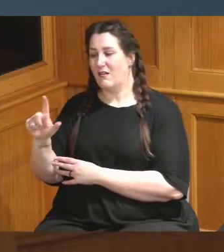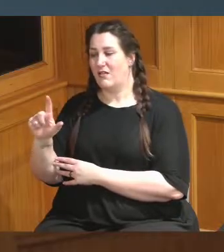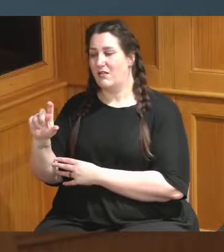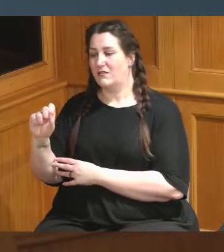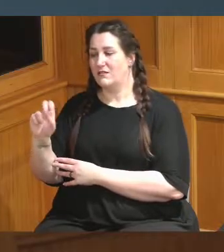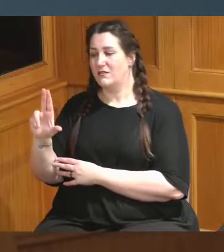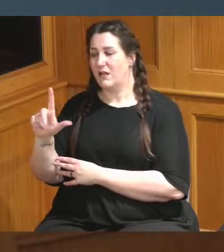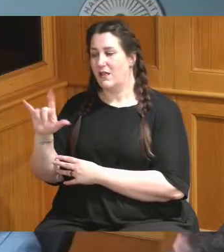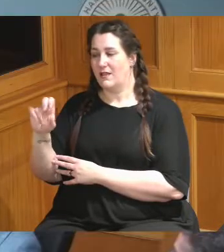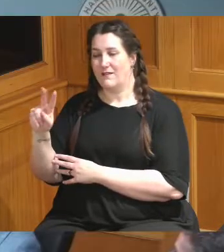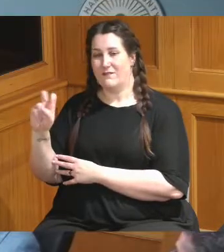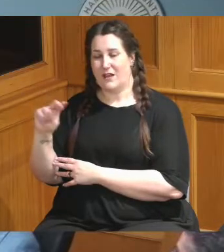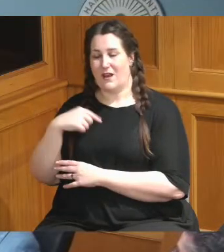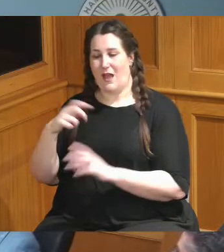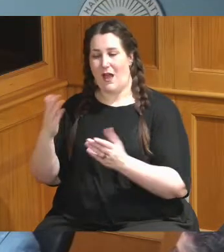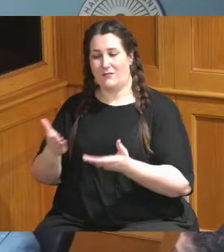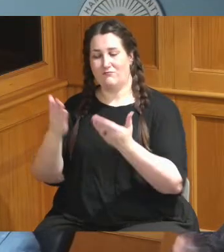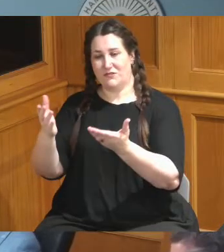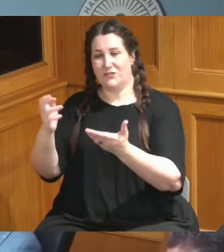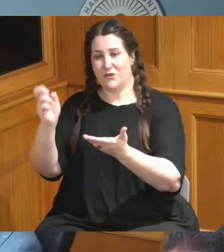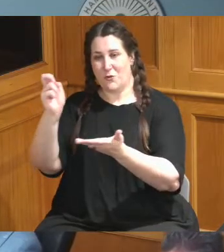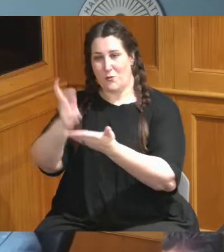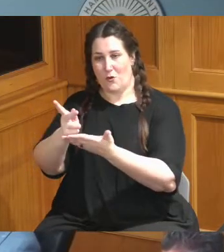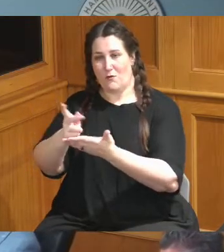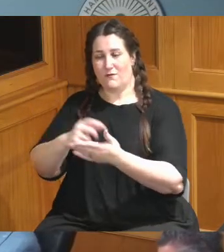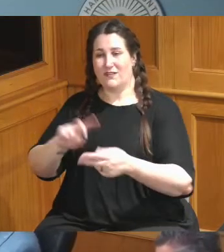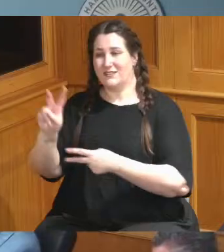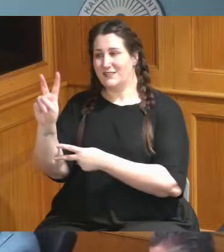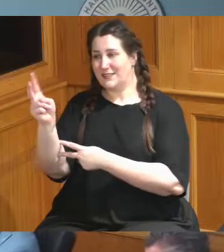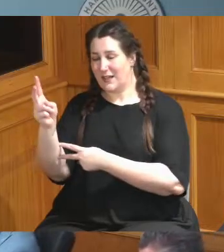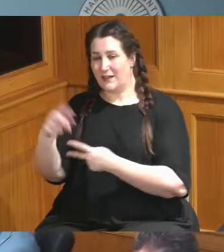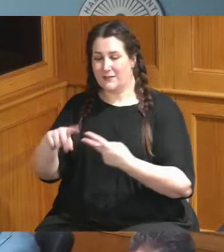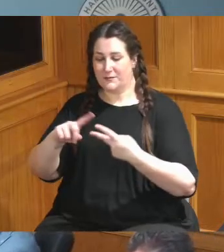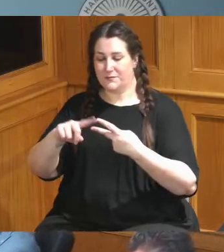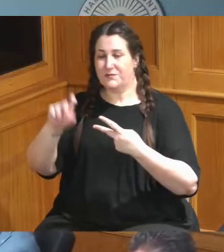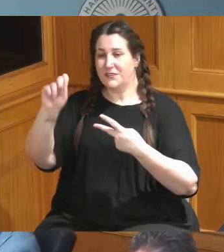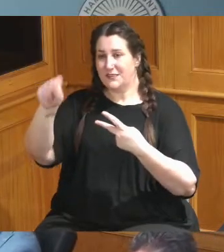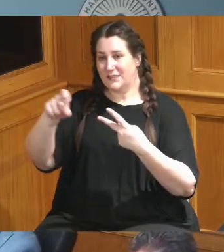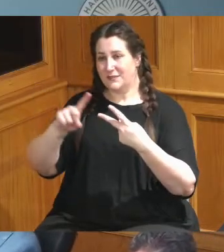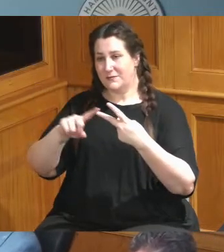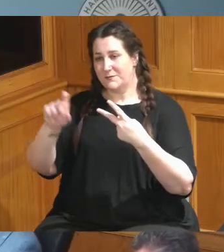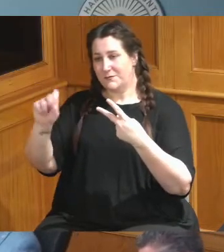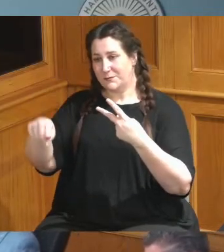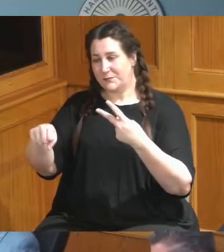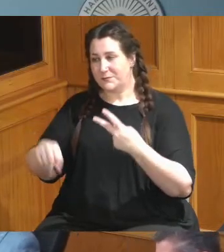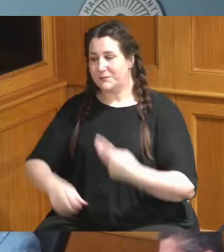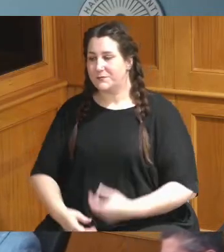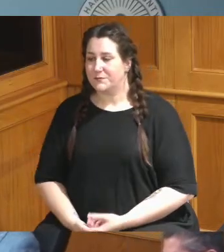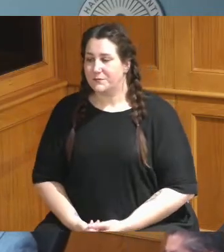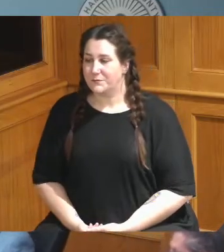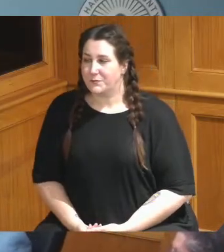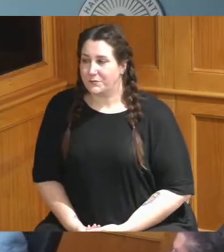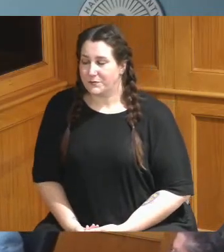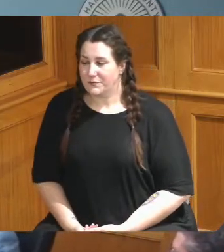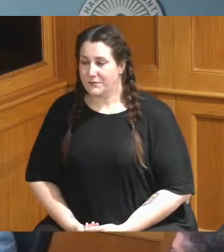nominations. Second. Commissioner Summerow Dumas. Yes. Commissioner Reece. Yes. Okay. Thank you.